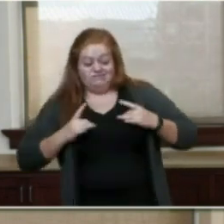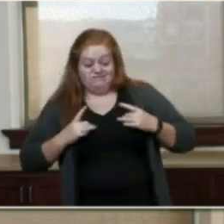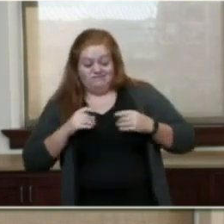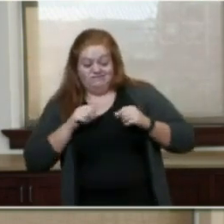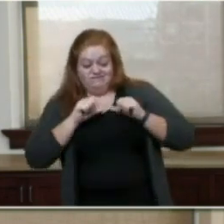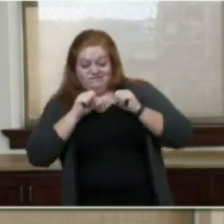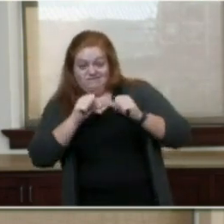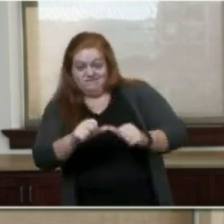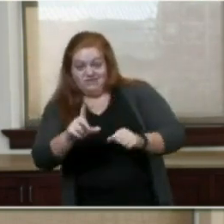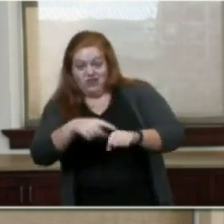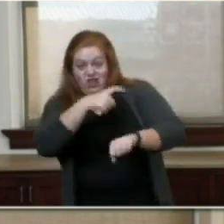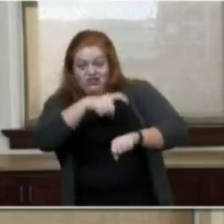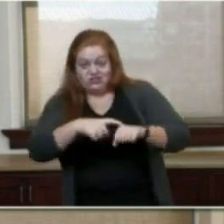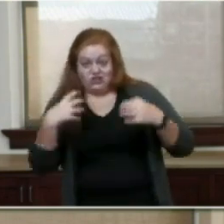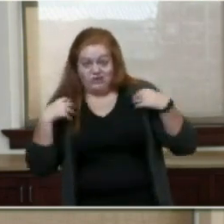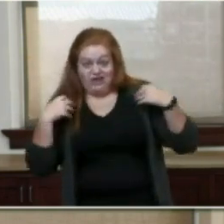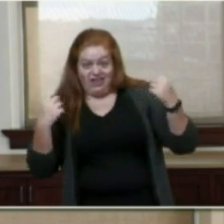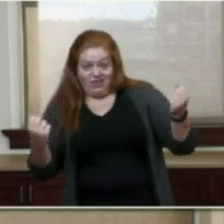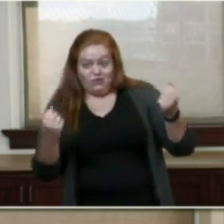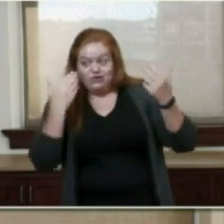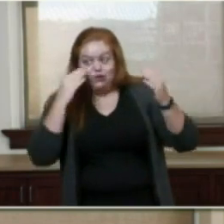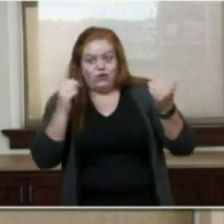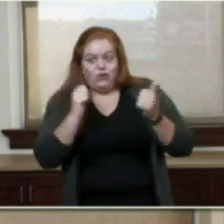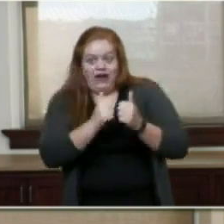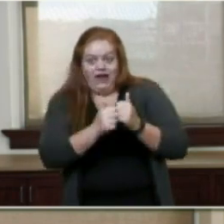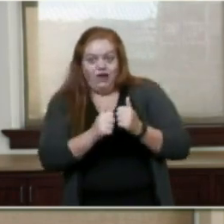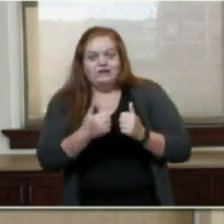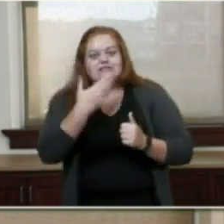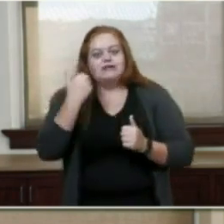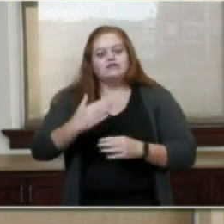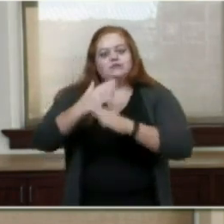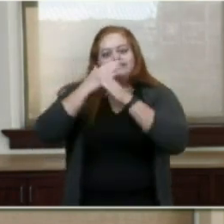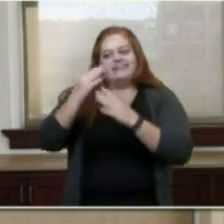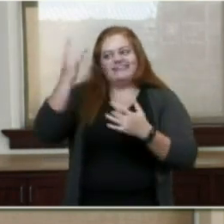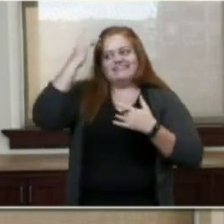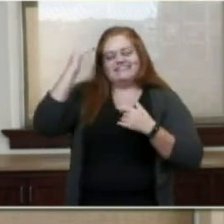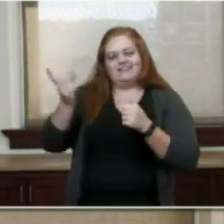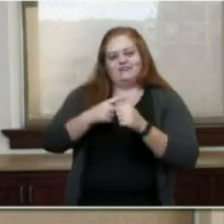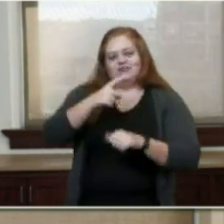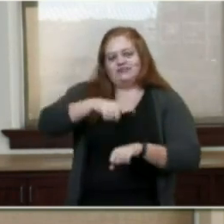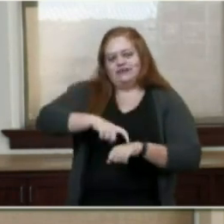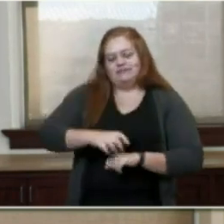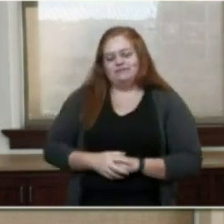It's best not to ever get infected If you can prevent it vaccine provides